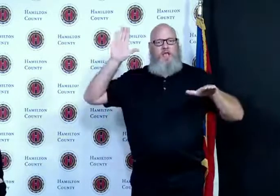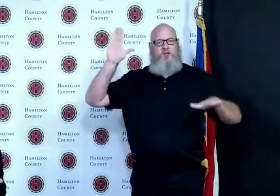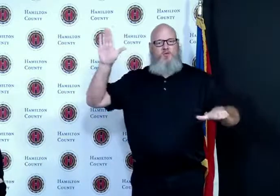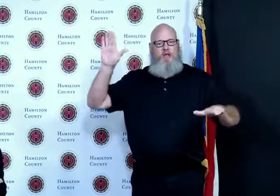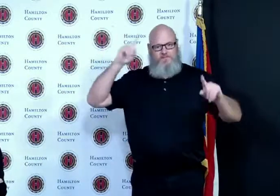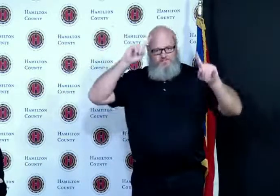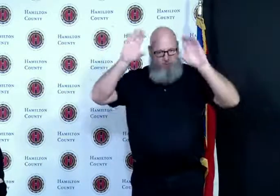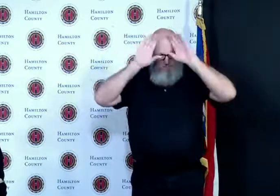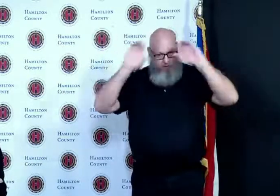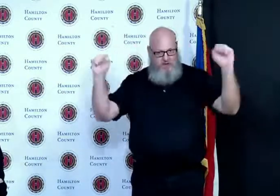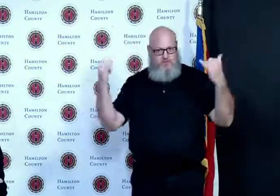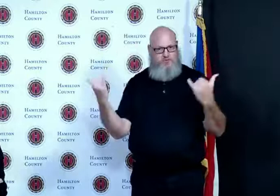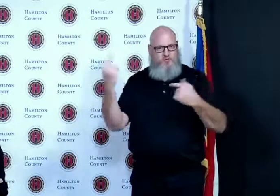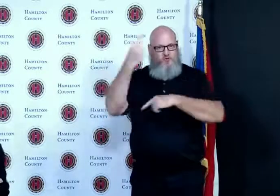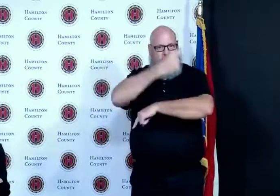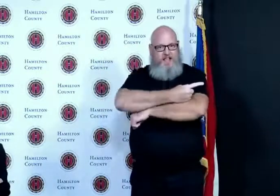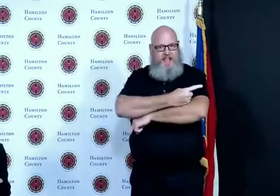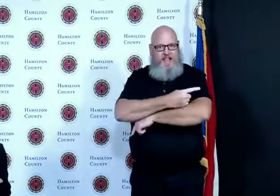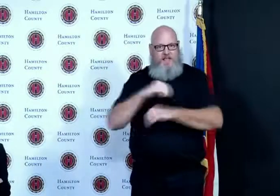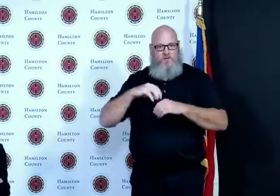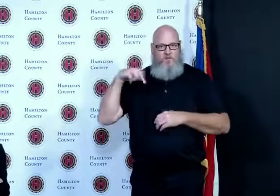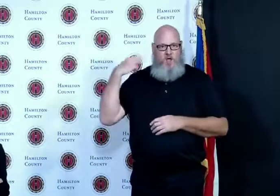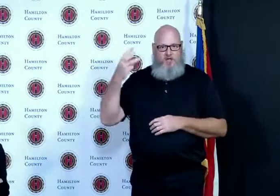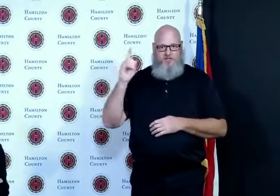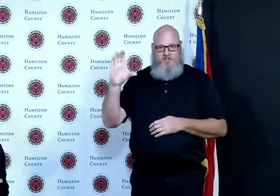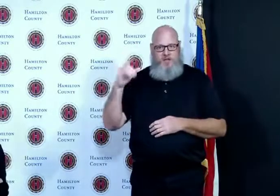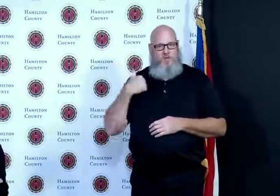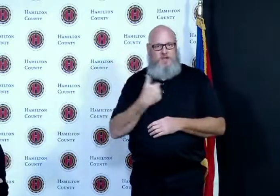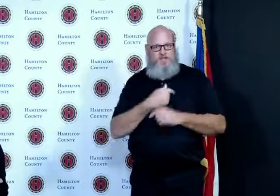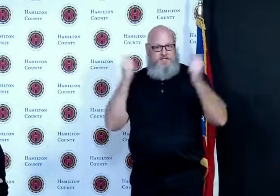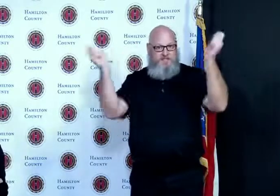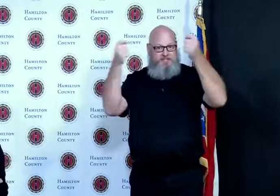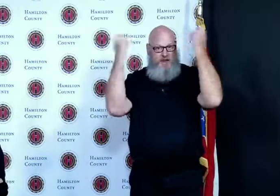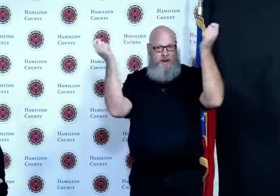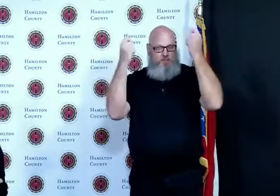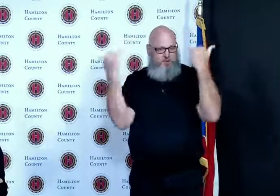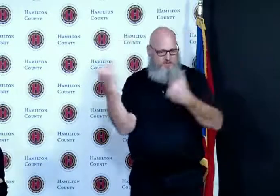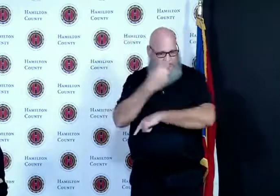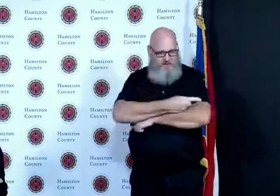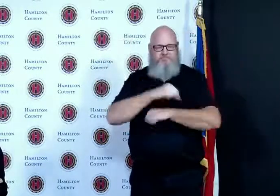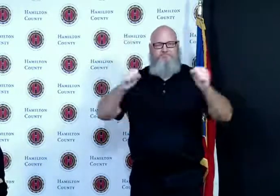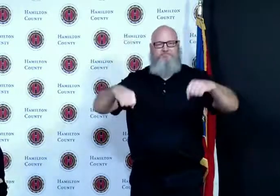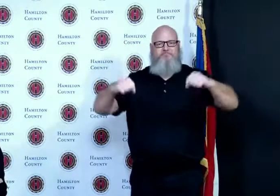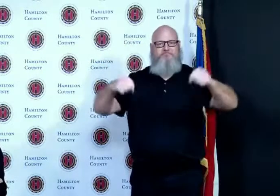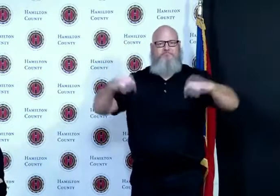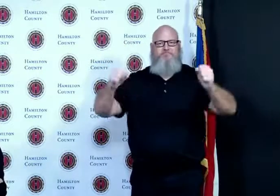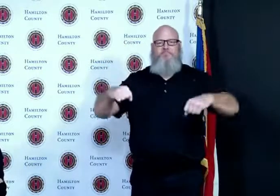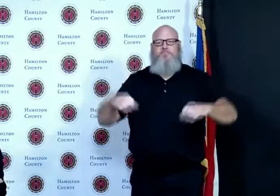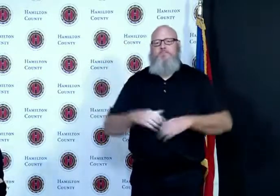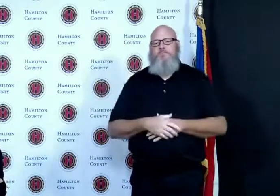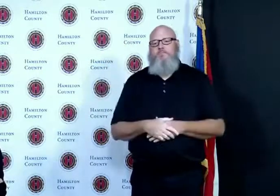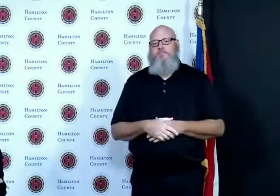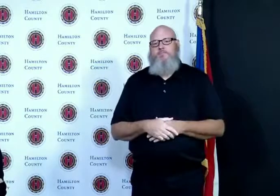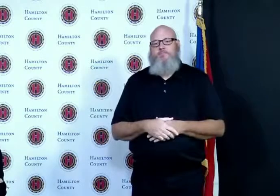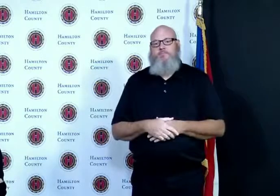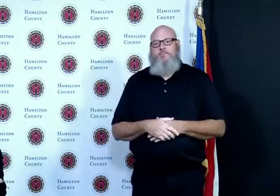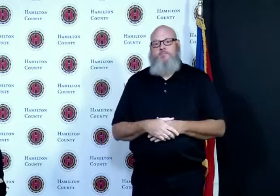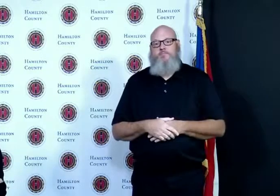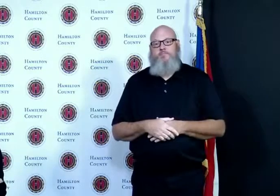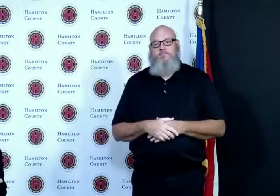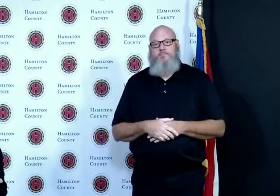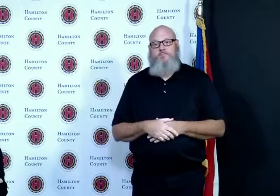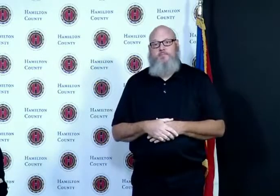day for celebration but as the President-Elect noted with the Vice President-Elect last night we